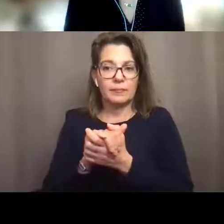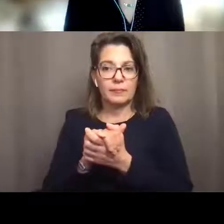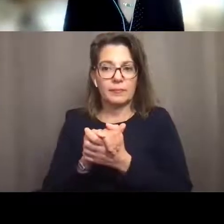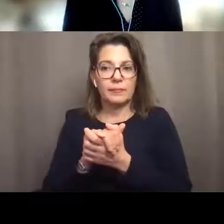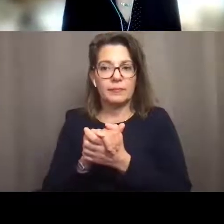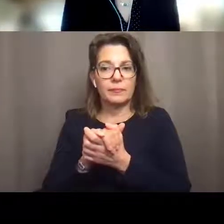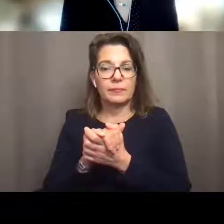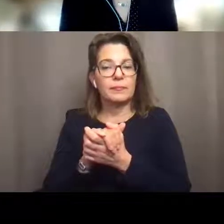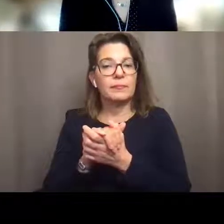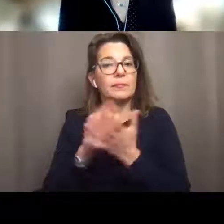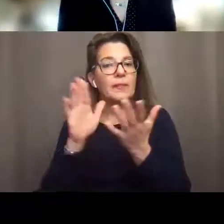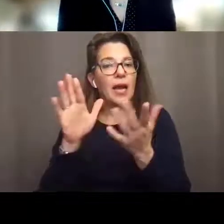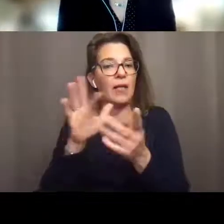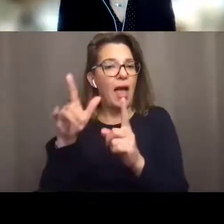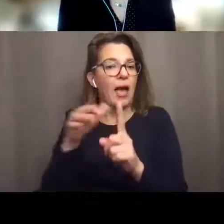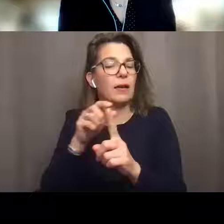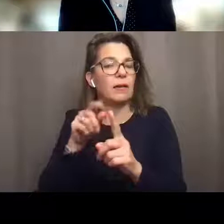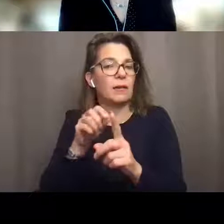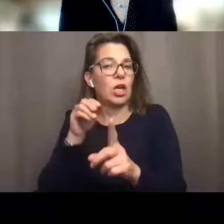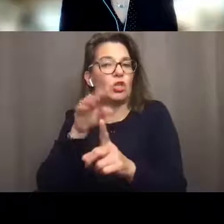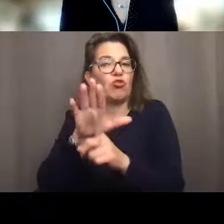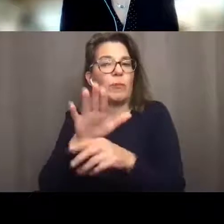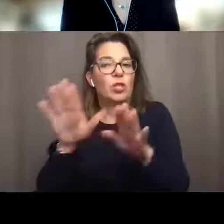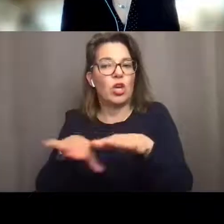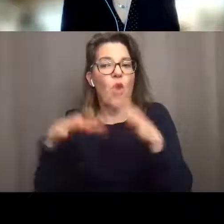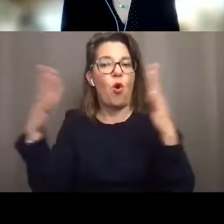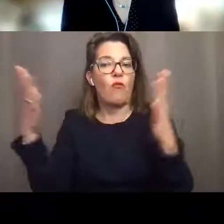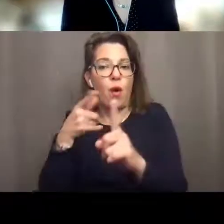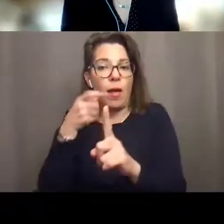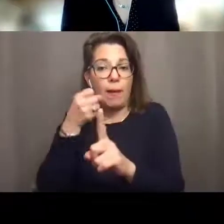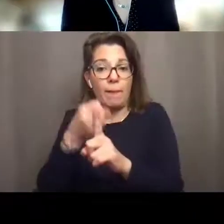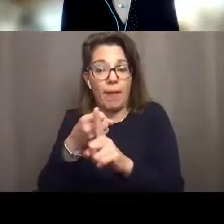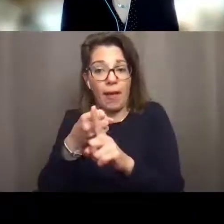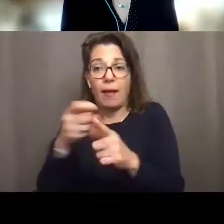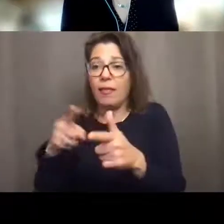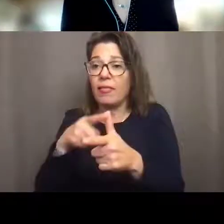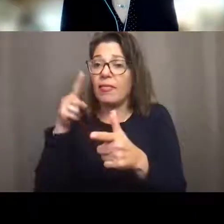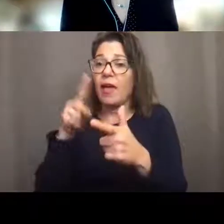to the overall impact. And then finally we have authentication of key biological